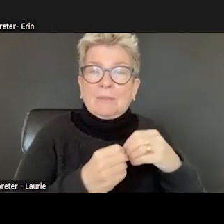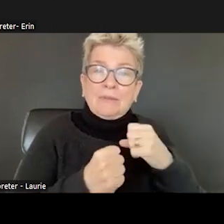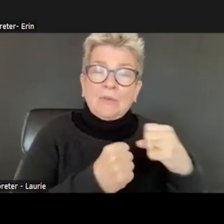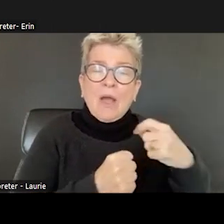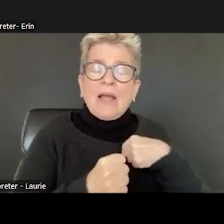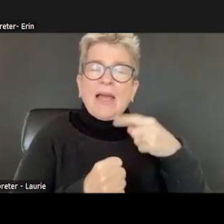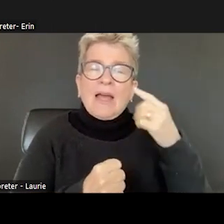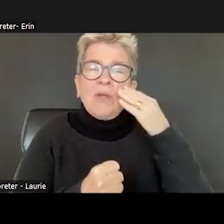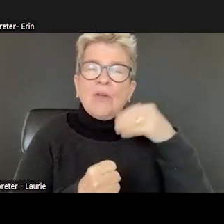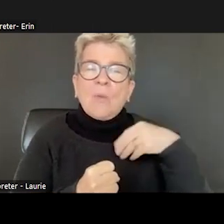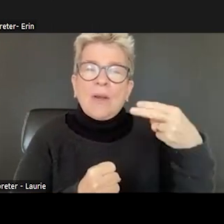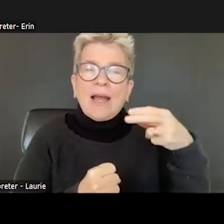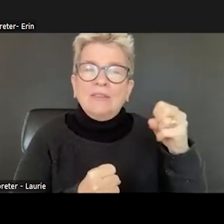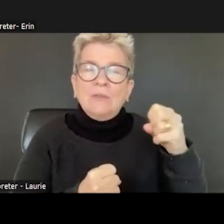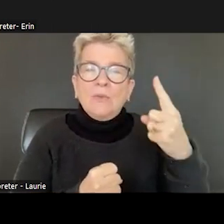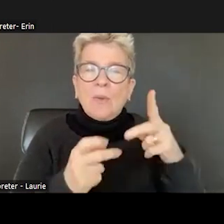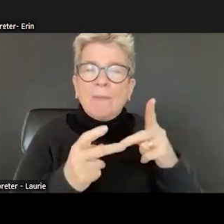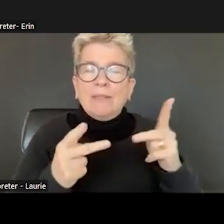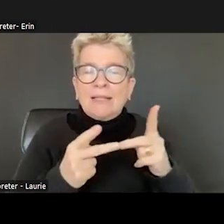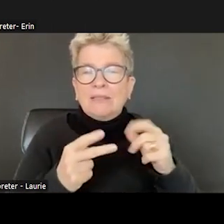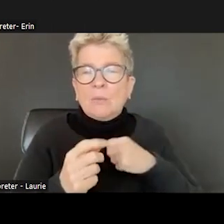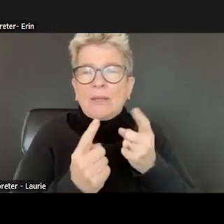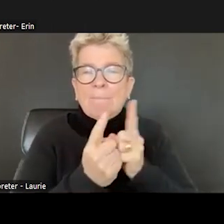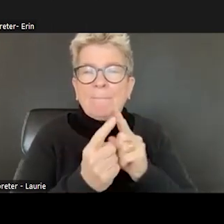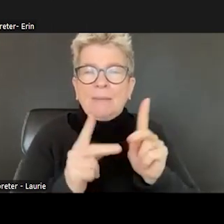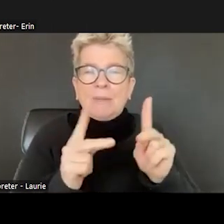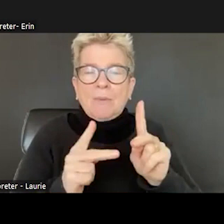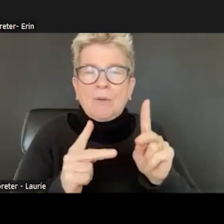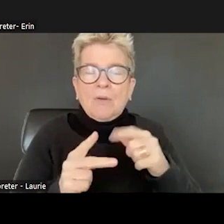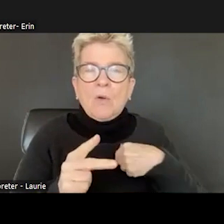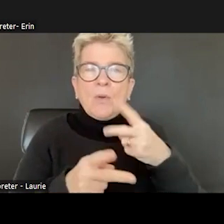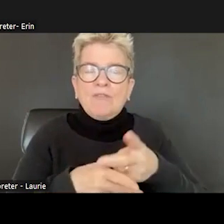can meet people where they are. So we have to be careful about designing policies for